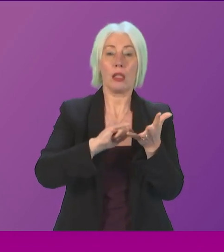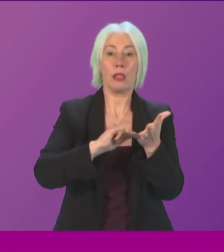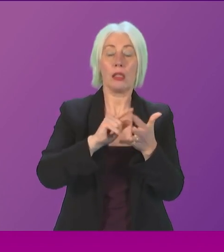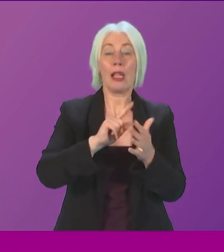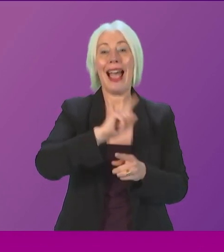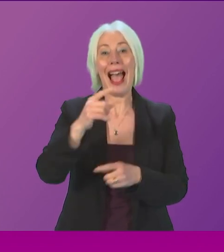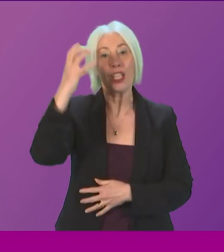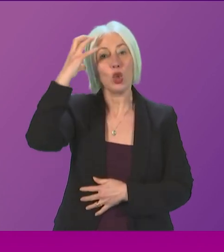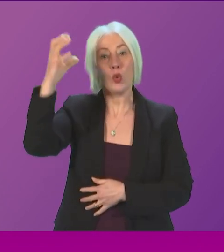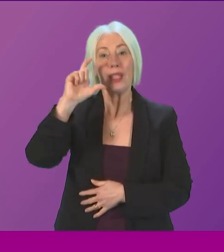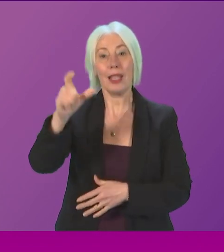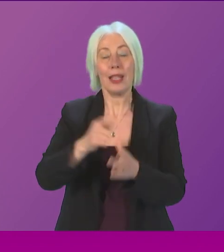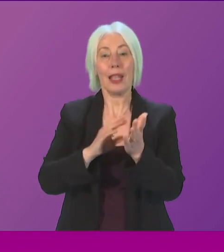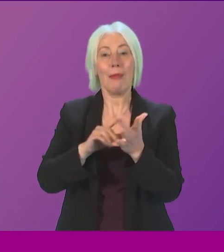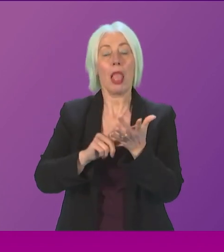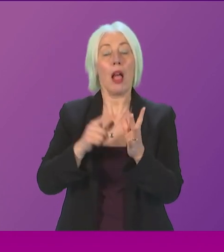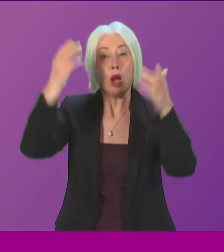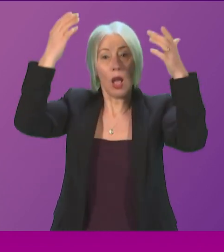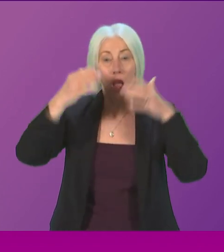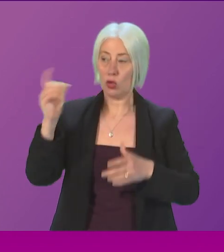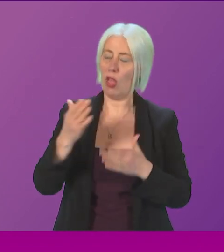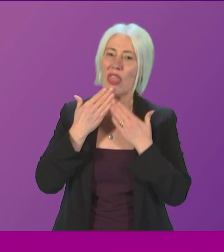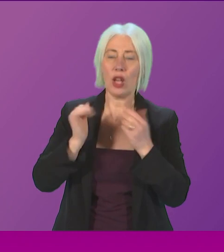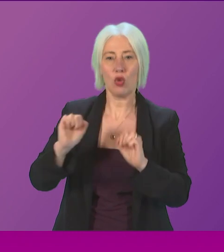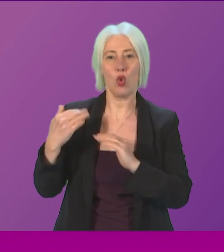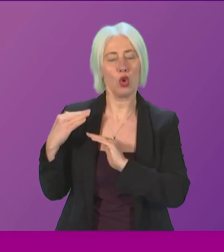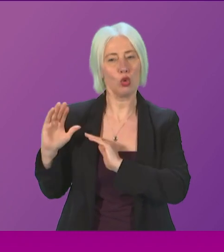we thank them for their continuing service to Scotland, and we commit ourselves to working